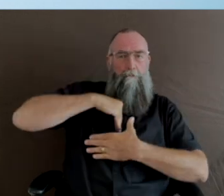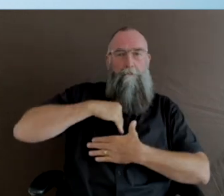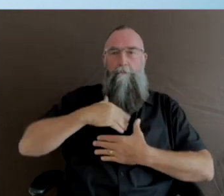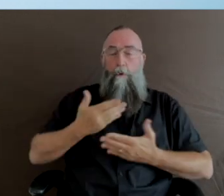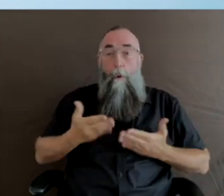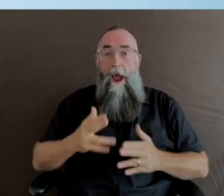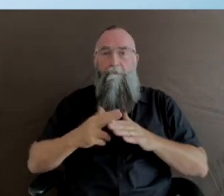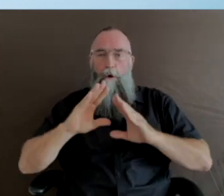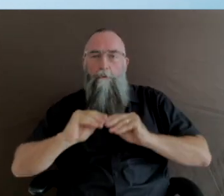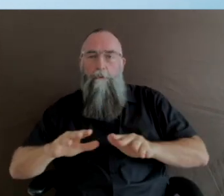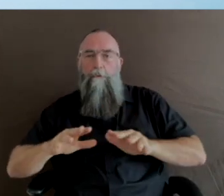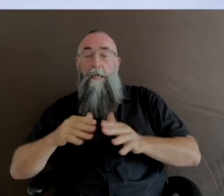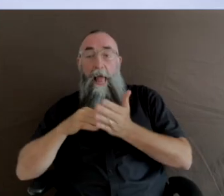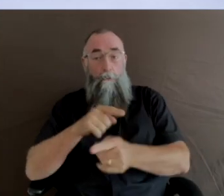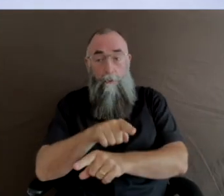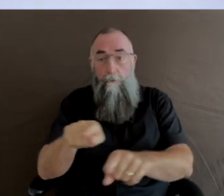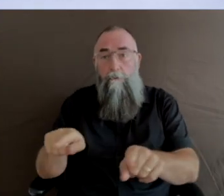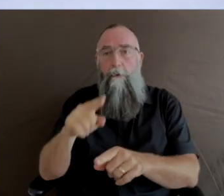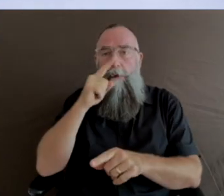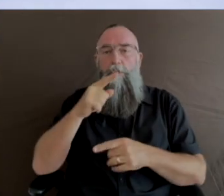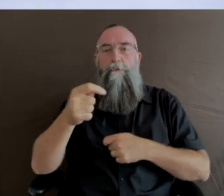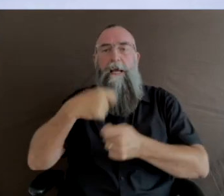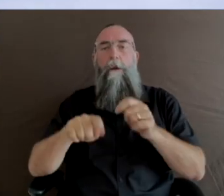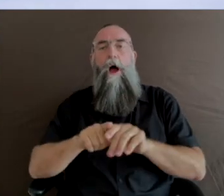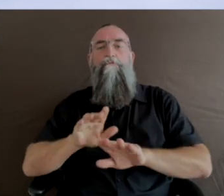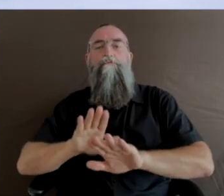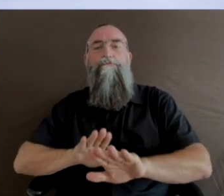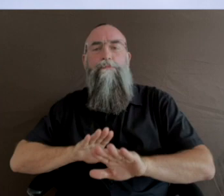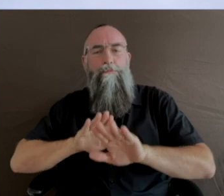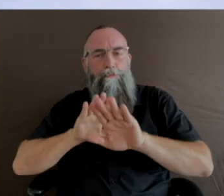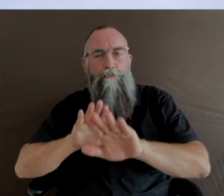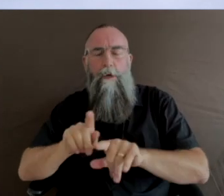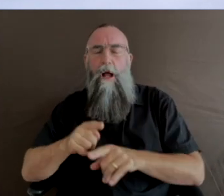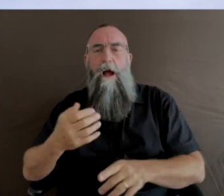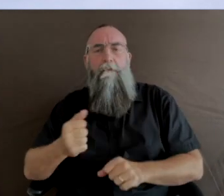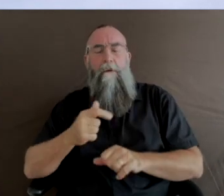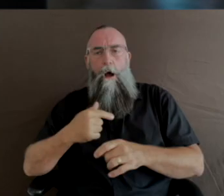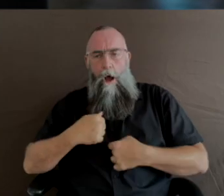to help them be compassionate for themselves and the people around them.